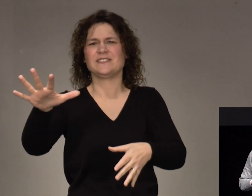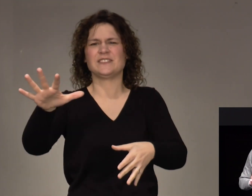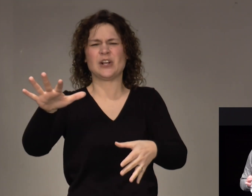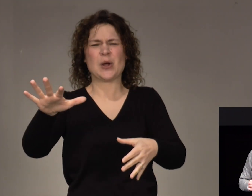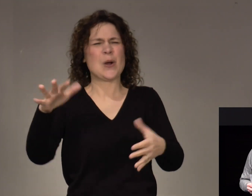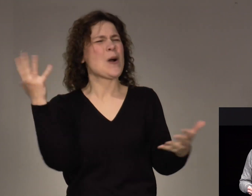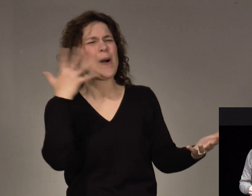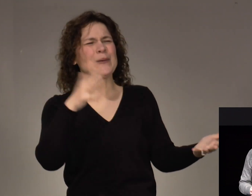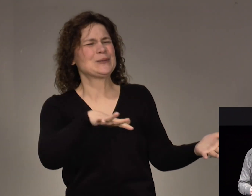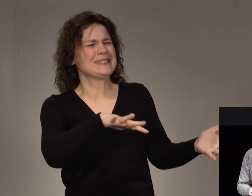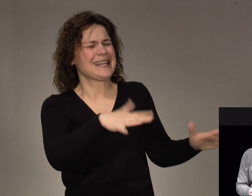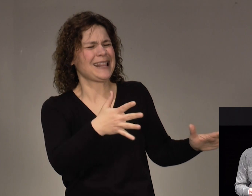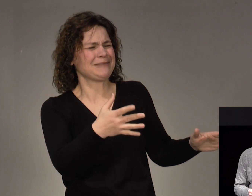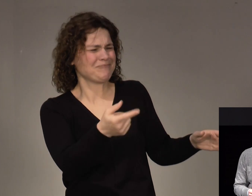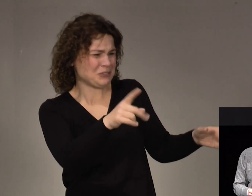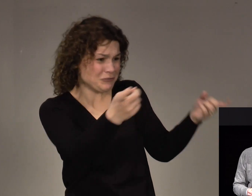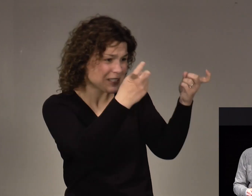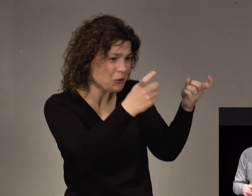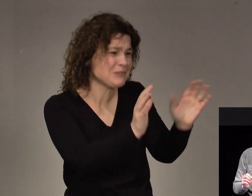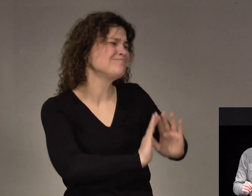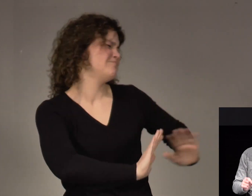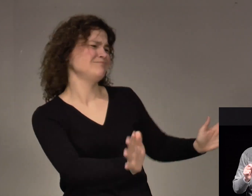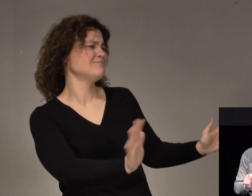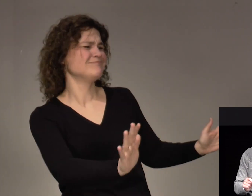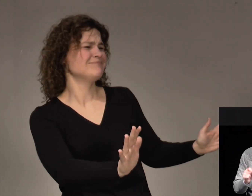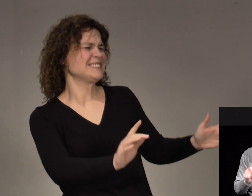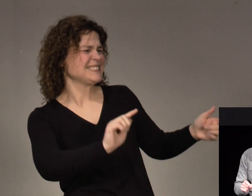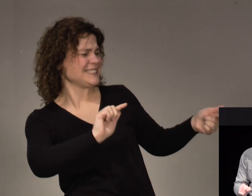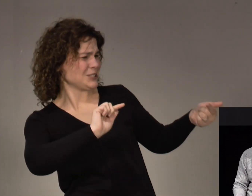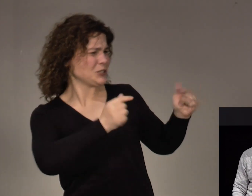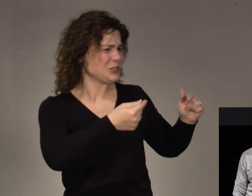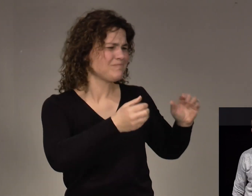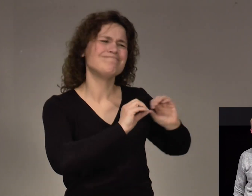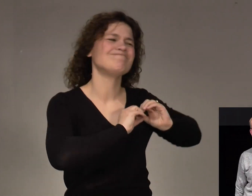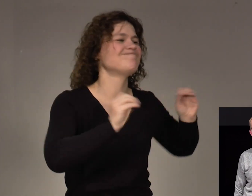victory? Oh death, where is your sting?